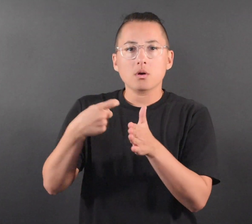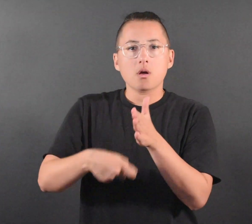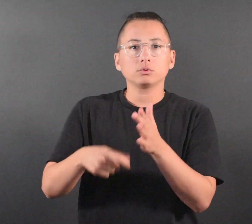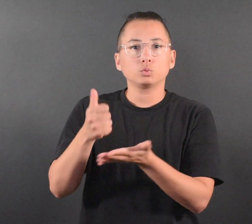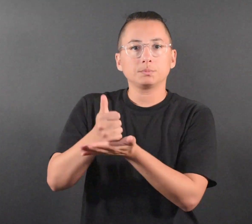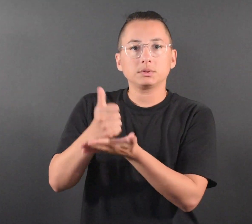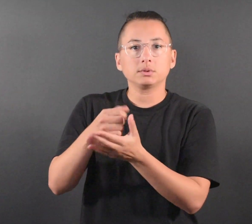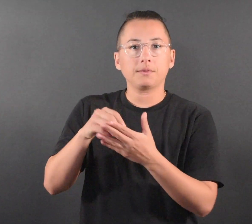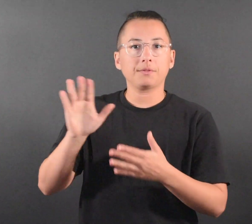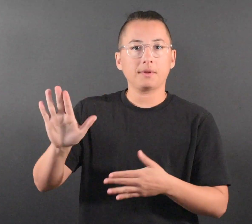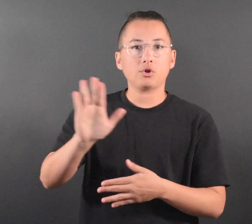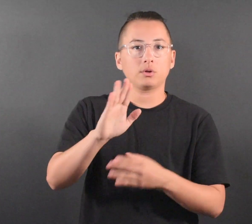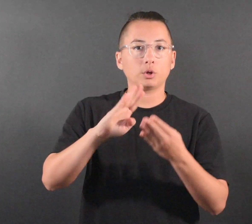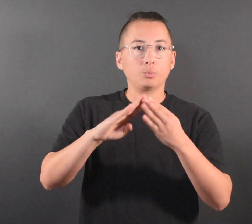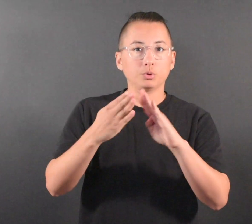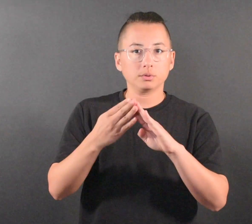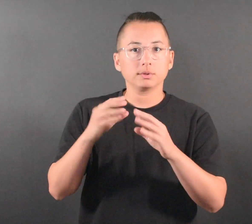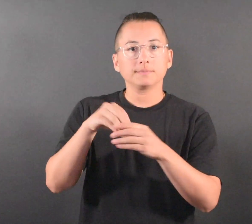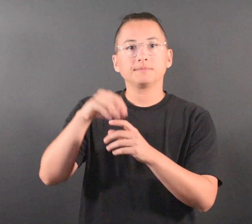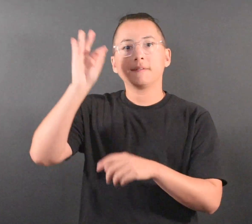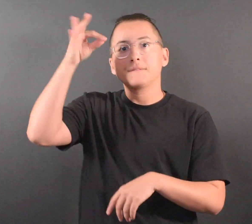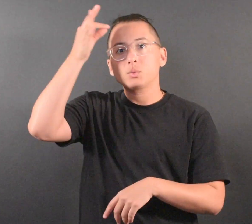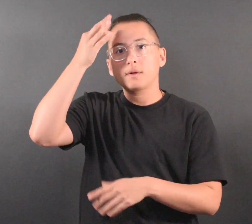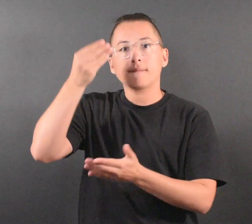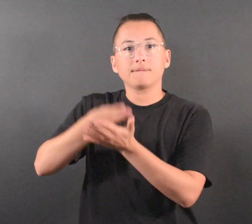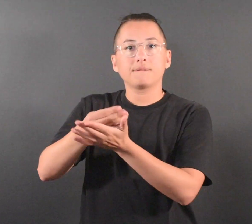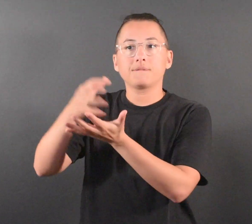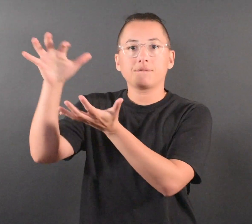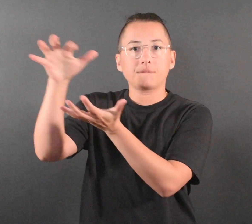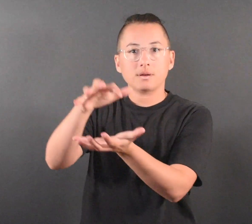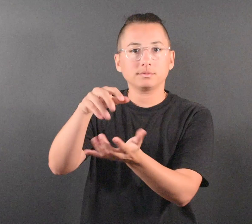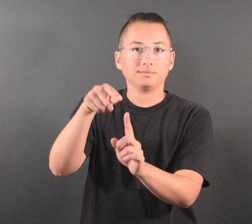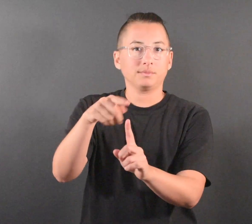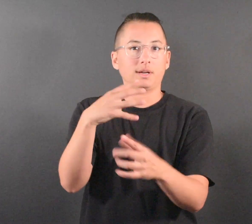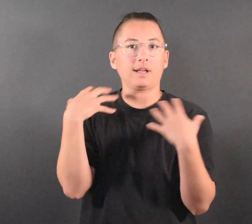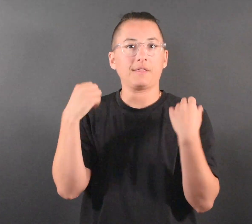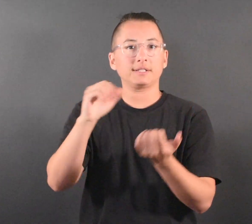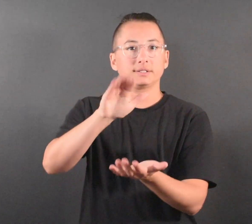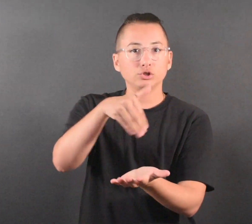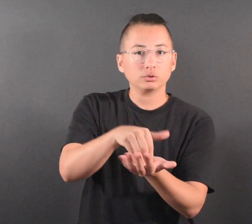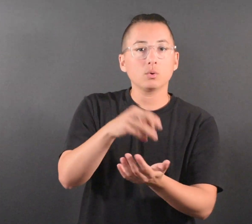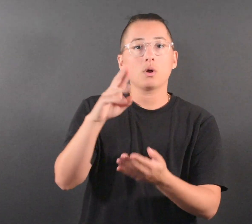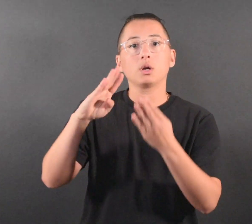in their communities at a federally funded health center or community health center.